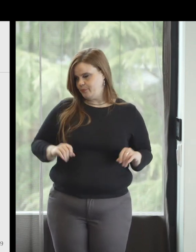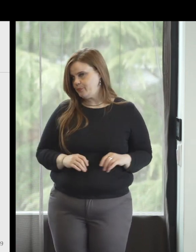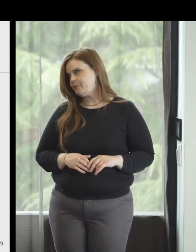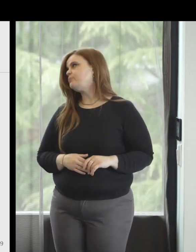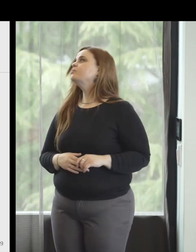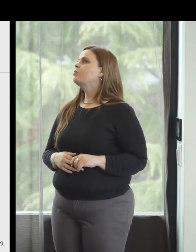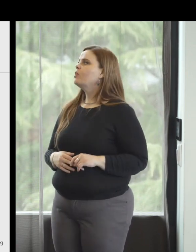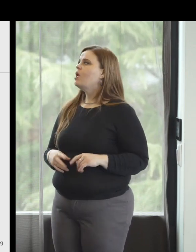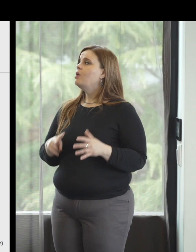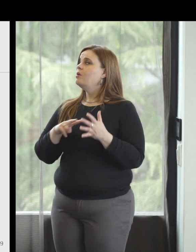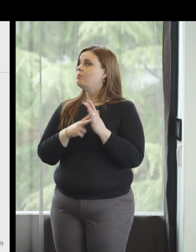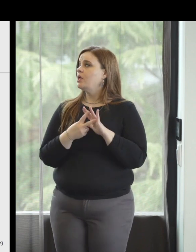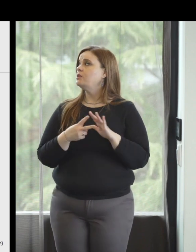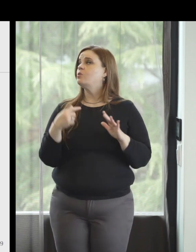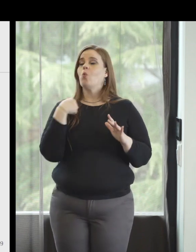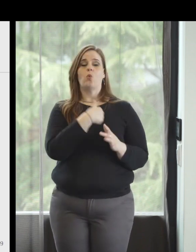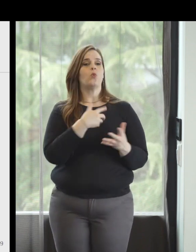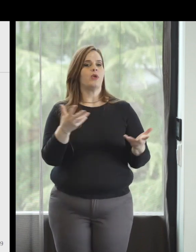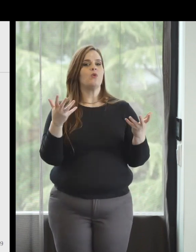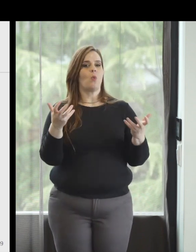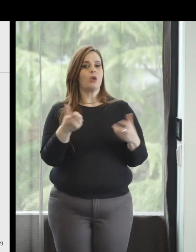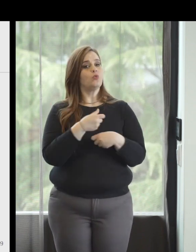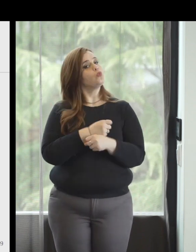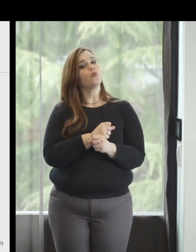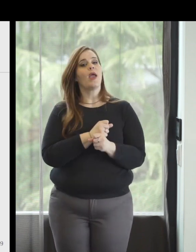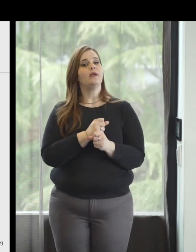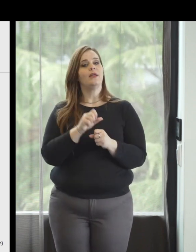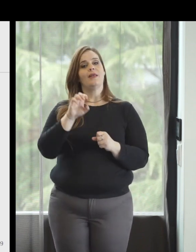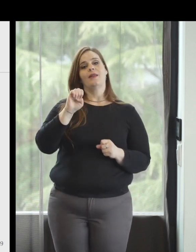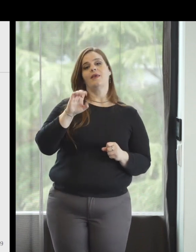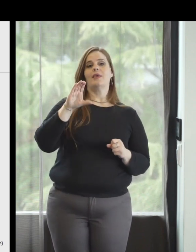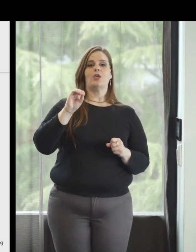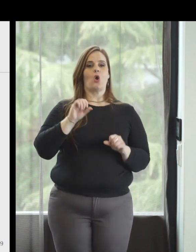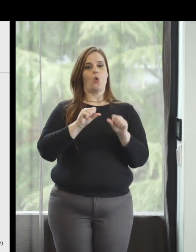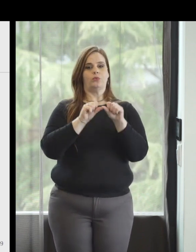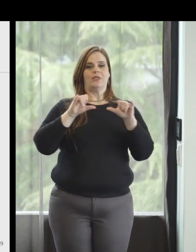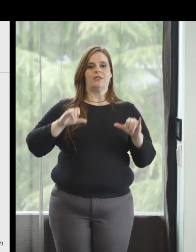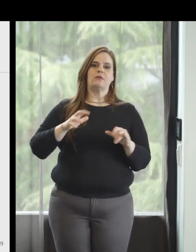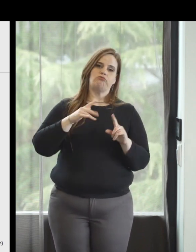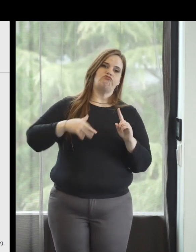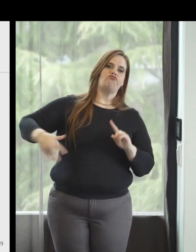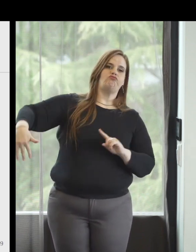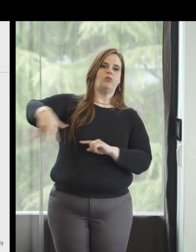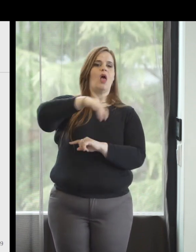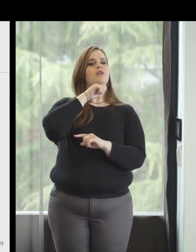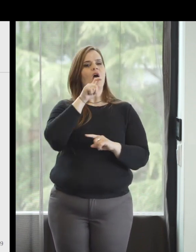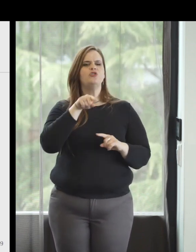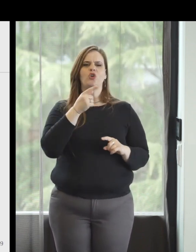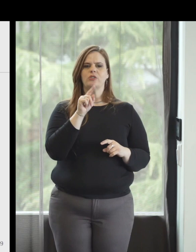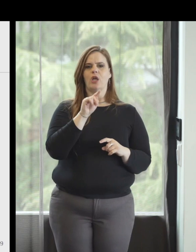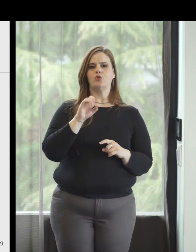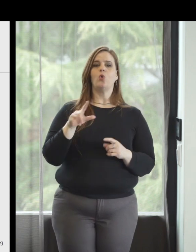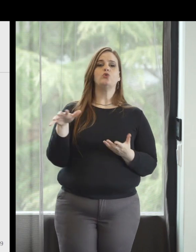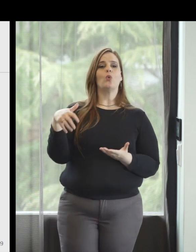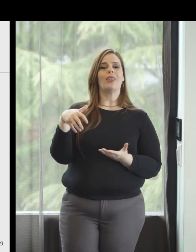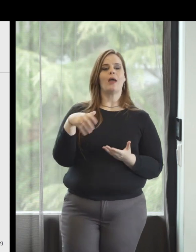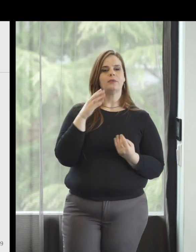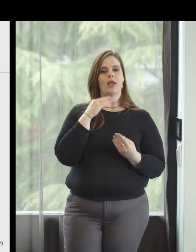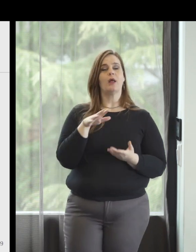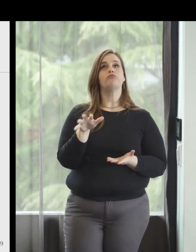meant that we wanted to create an ecosystem not just a tool to collect the data but insure that there is this